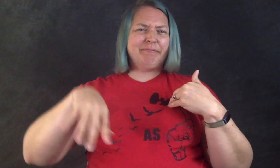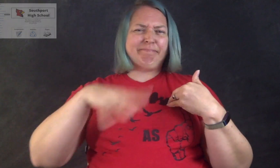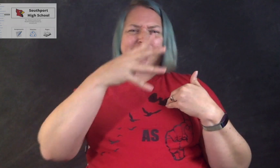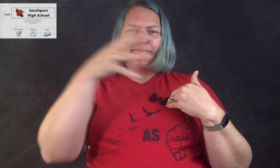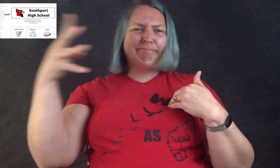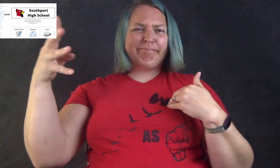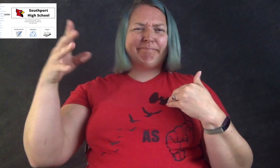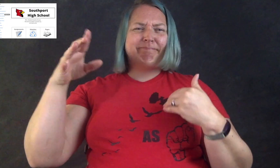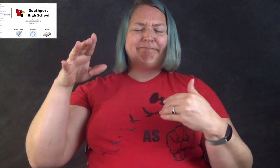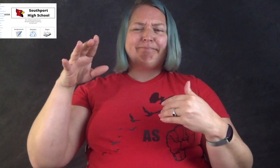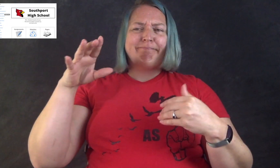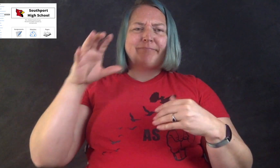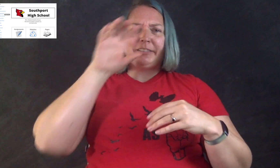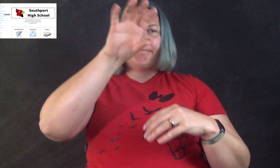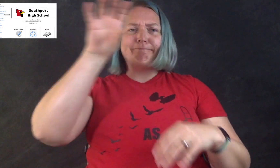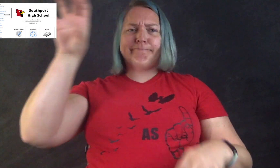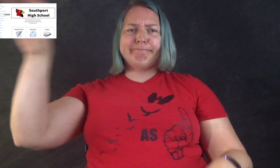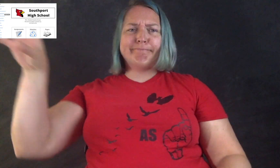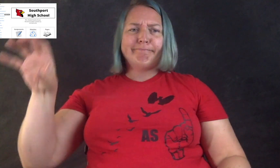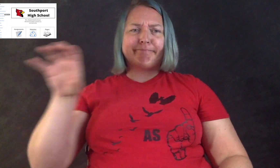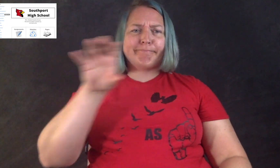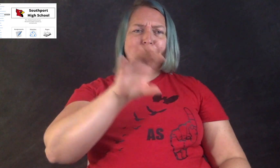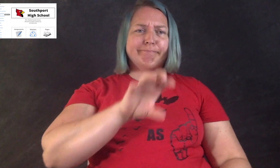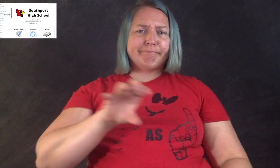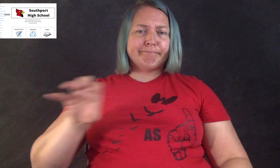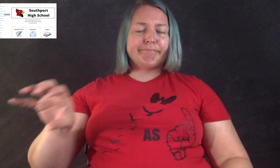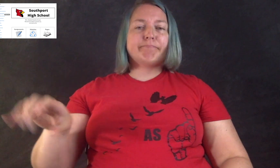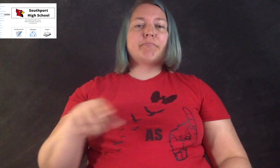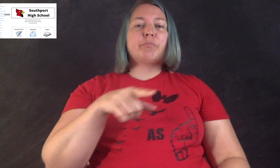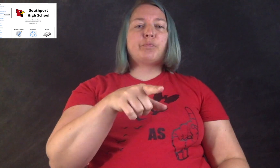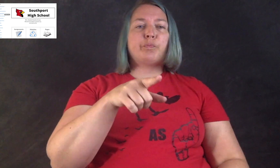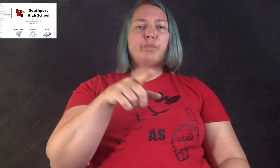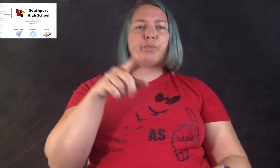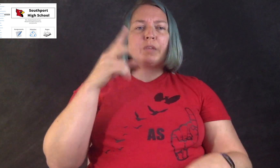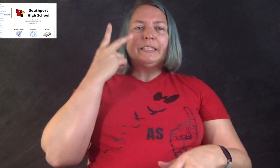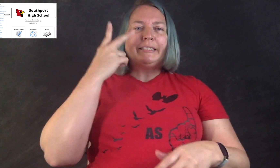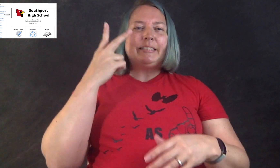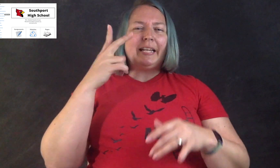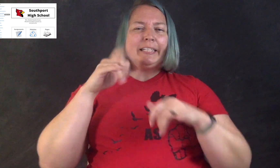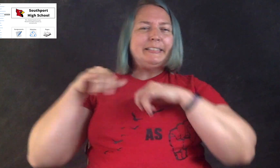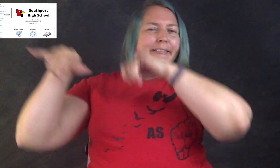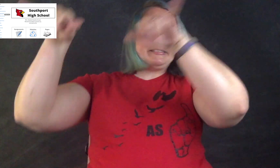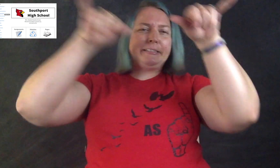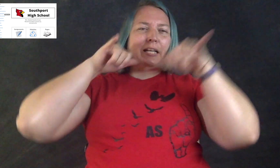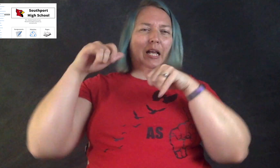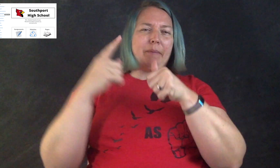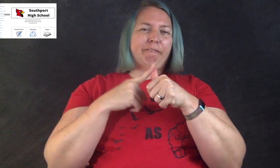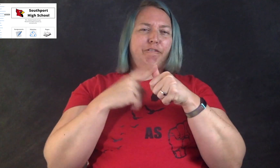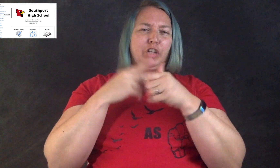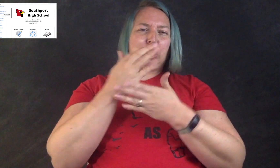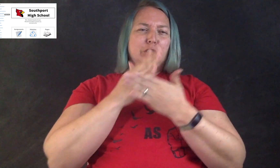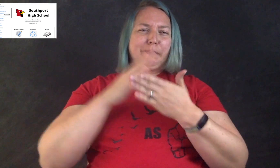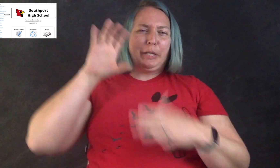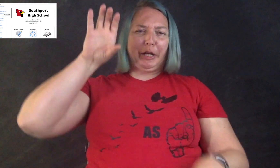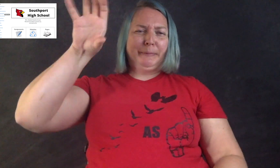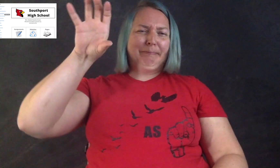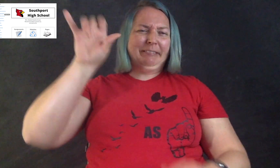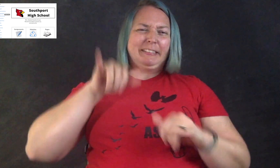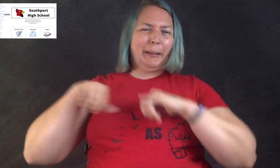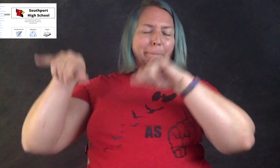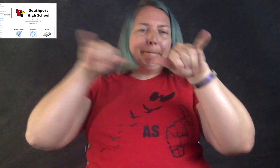You'll see the front page is similar to other classes.